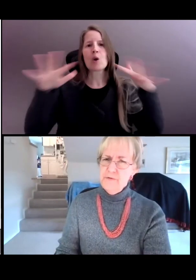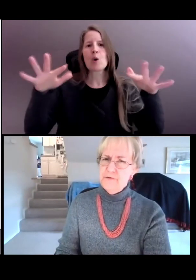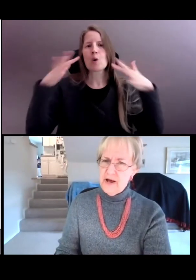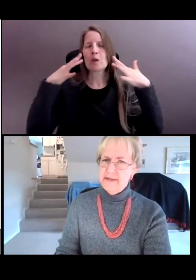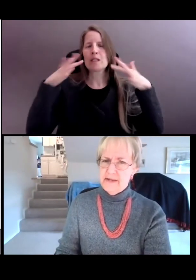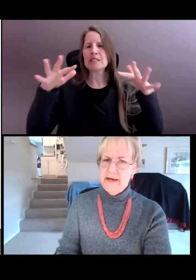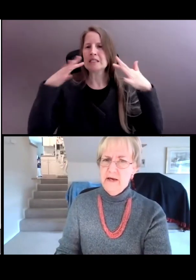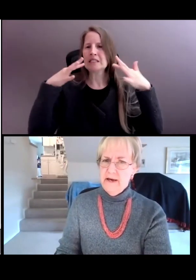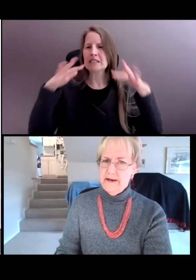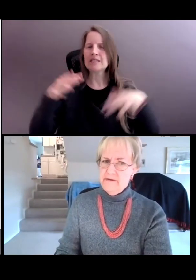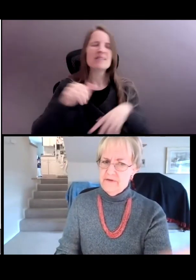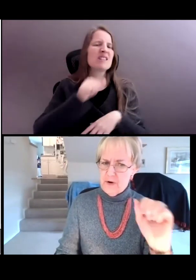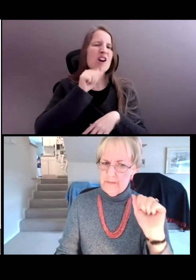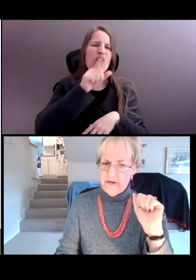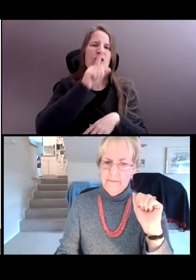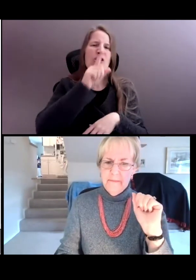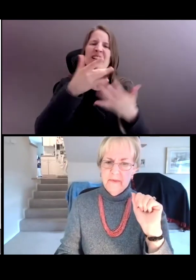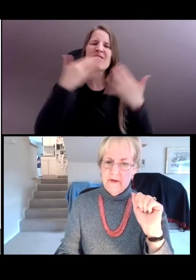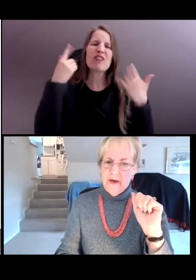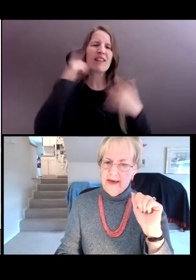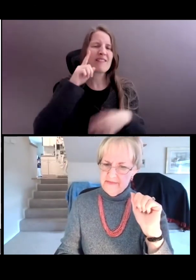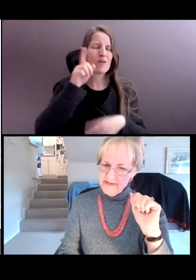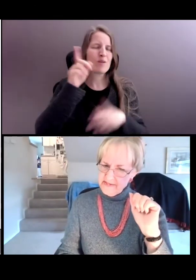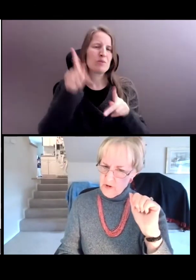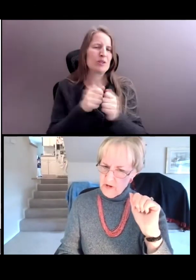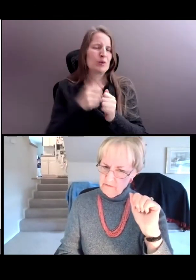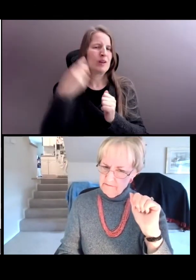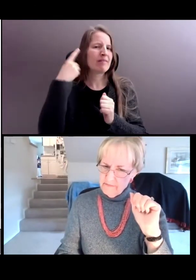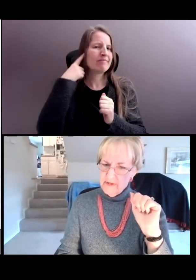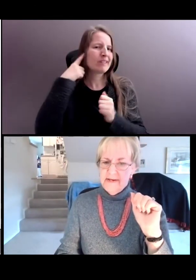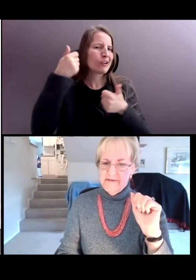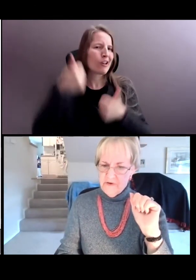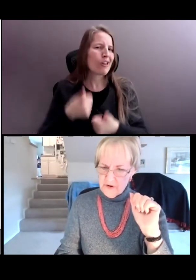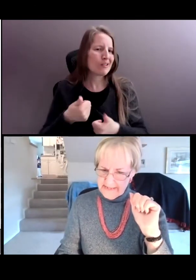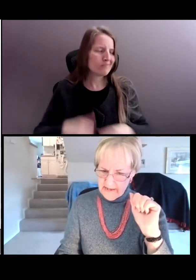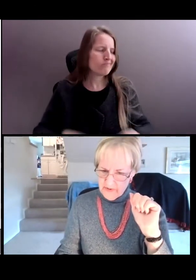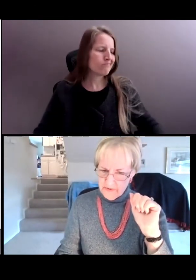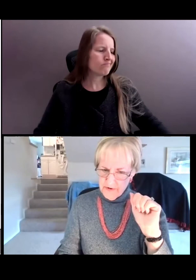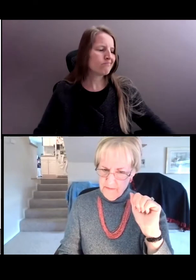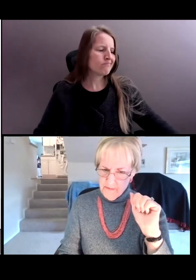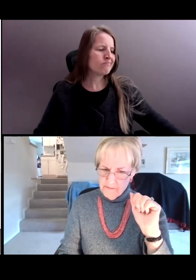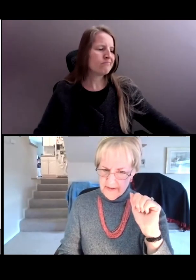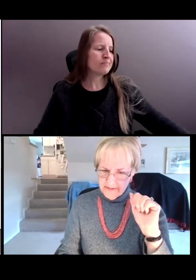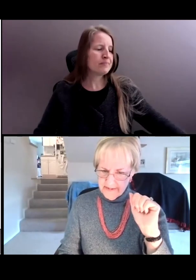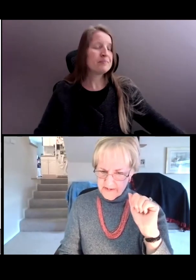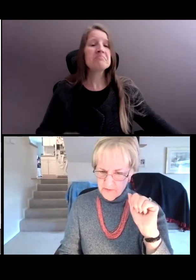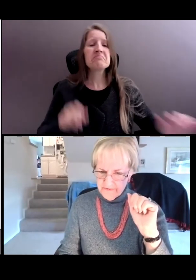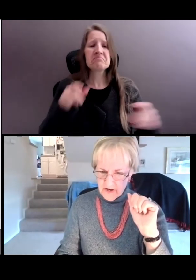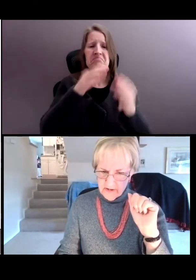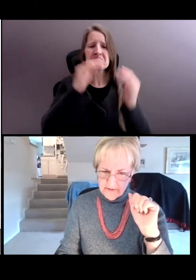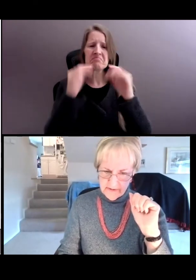too friendly an environment And this one, very similar, but at least we have a little